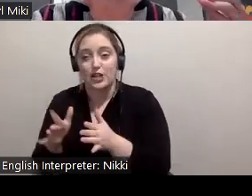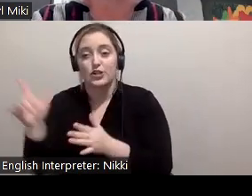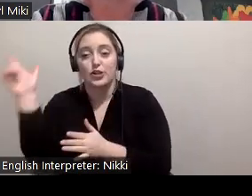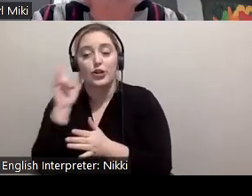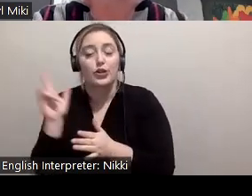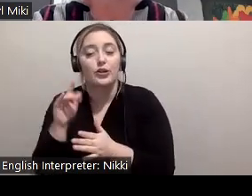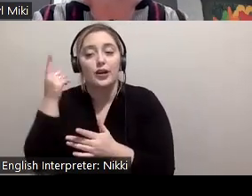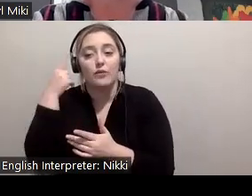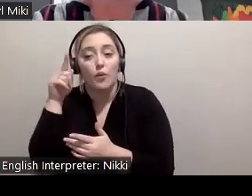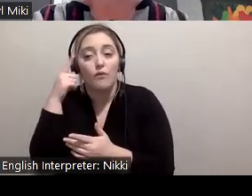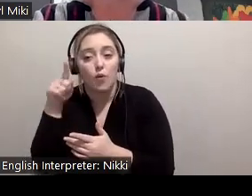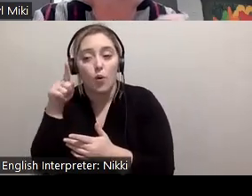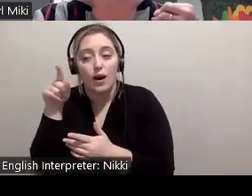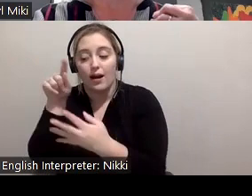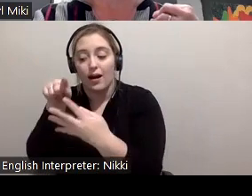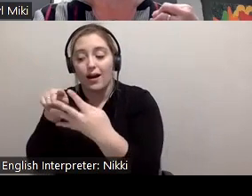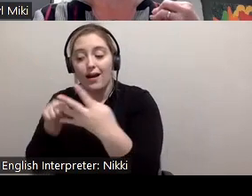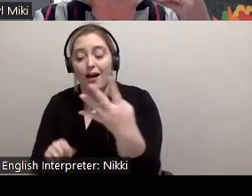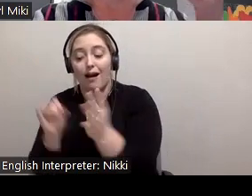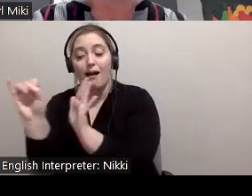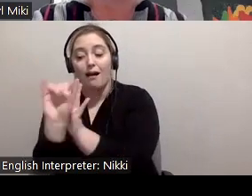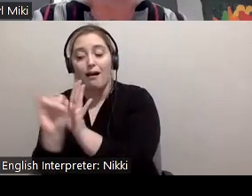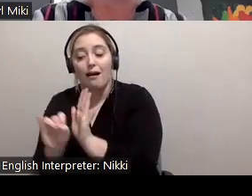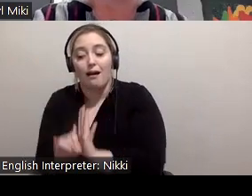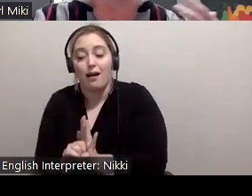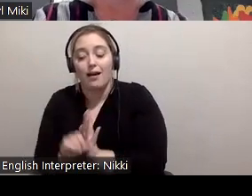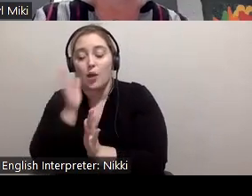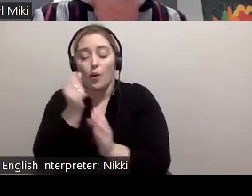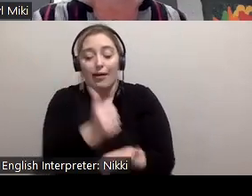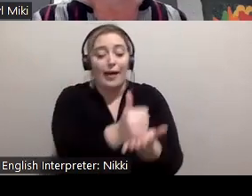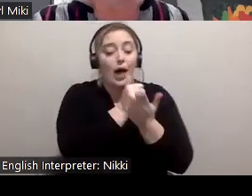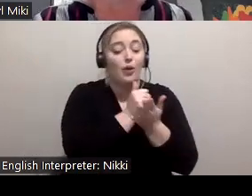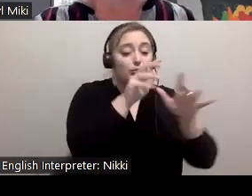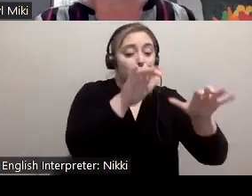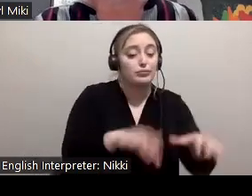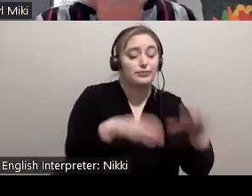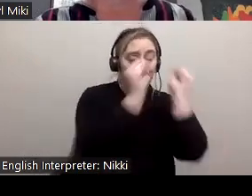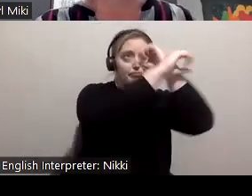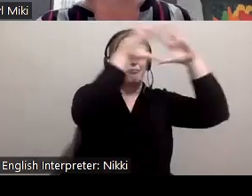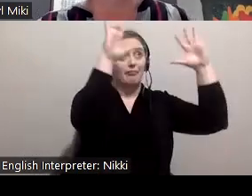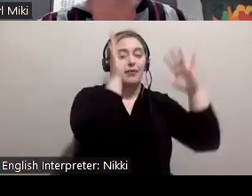looking at, you know, and what and so, that might help you to be able to frame the answers that you give to really tell